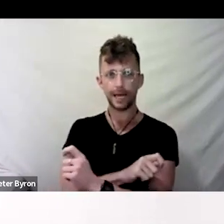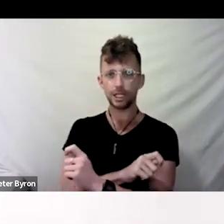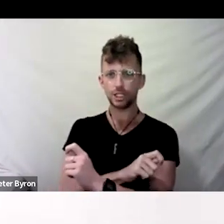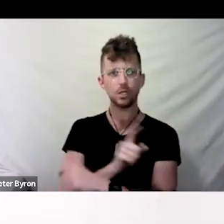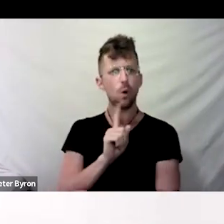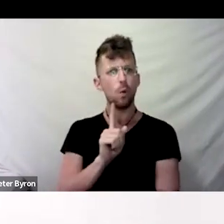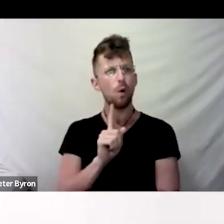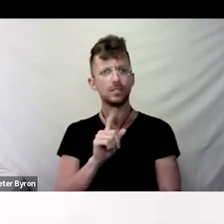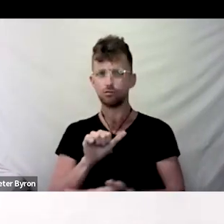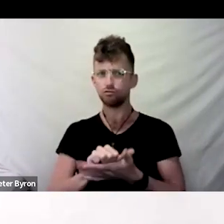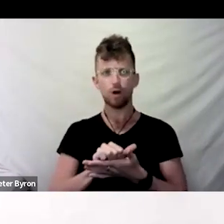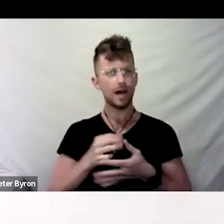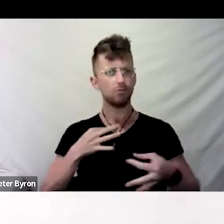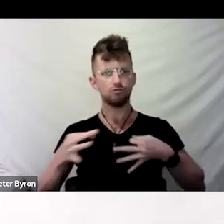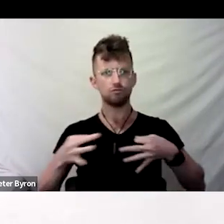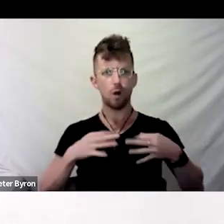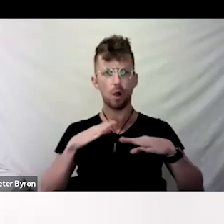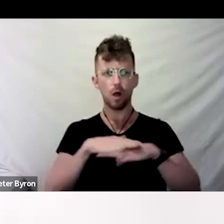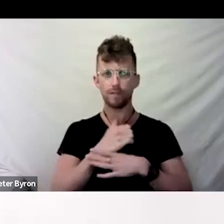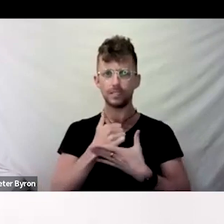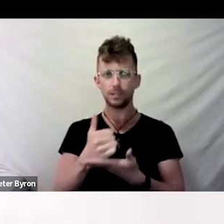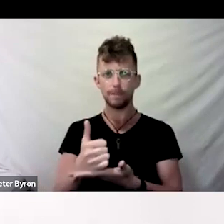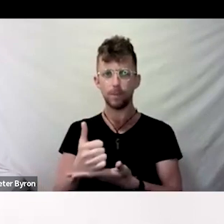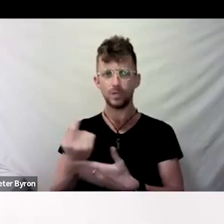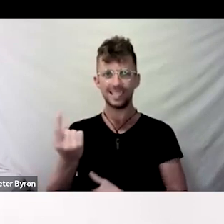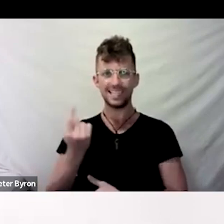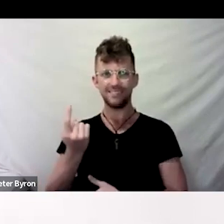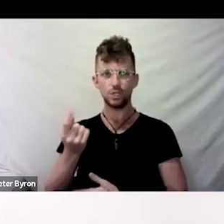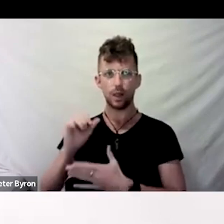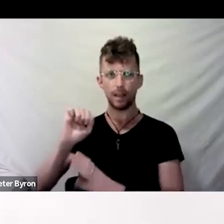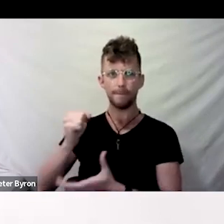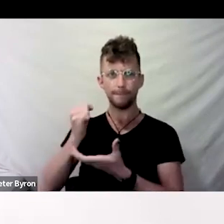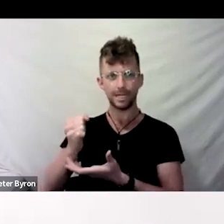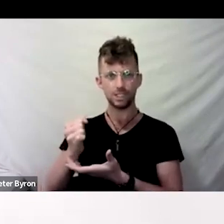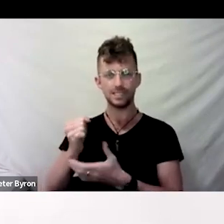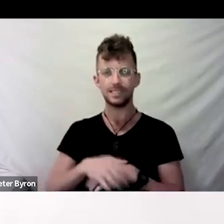and where those roles best sit. Thank you.